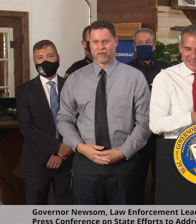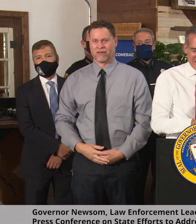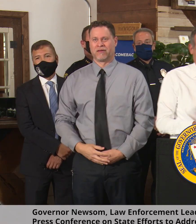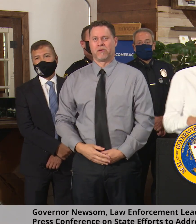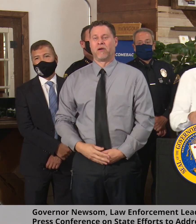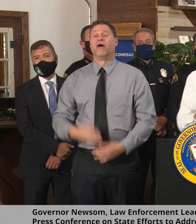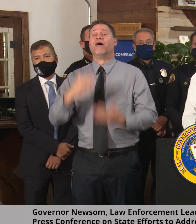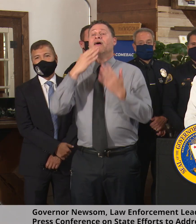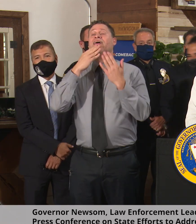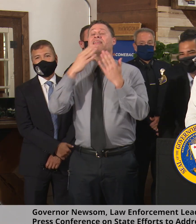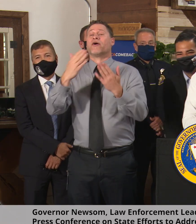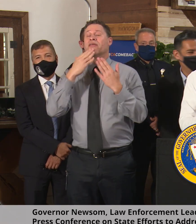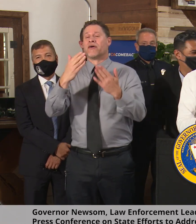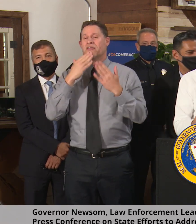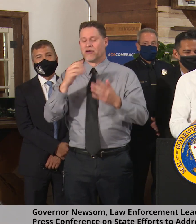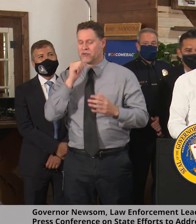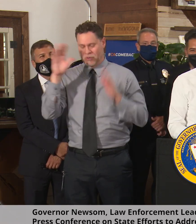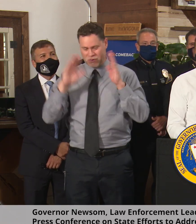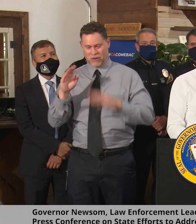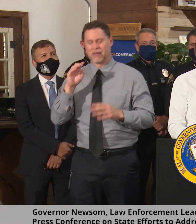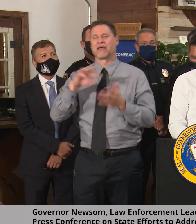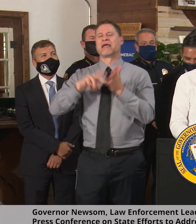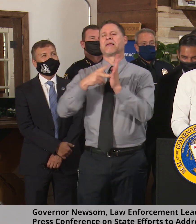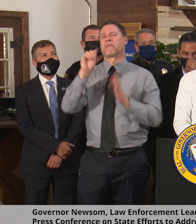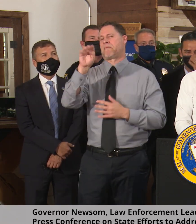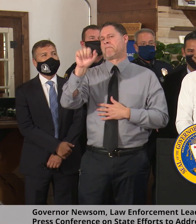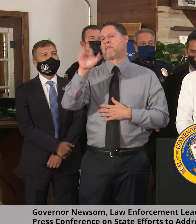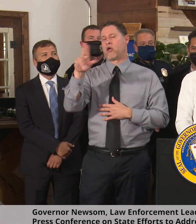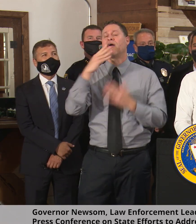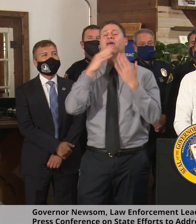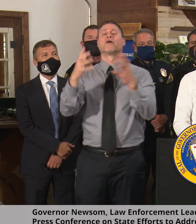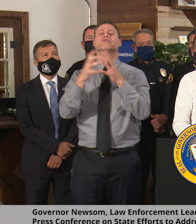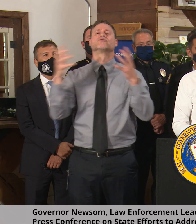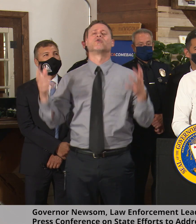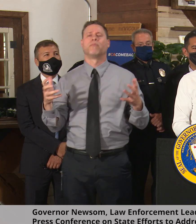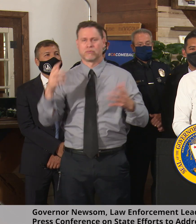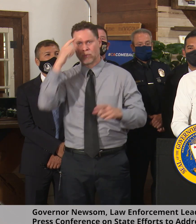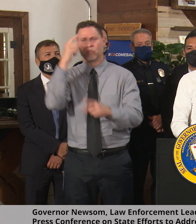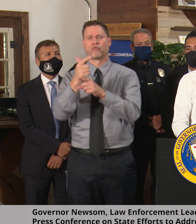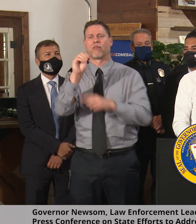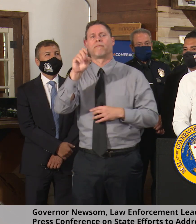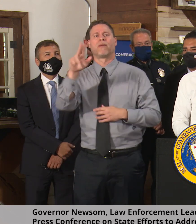Thank you. No no, don't worry. He met mayor. Thank you so much to my brother mayor and dear friend